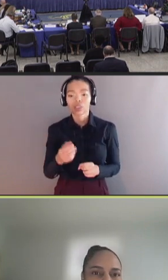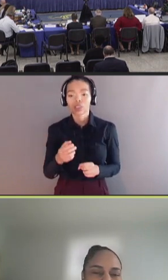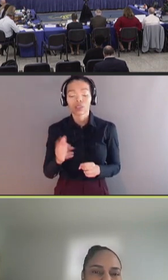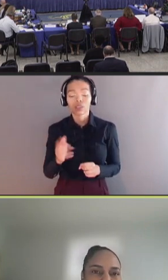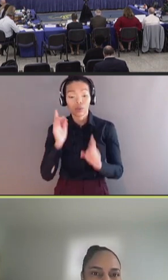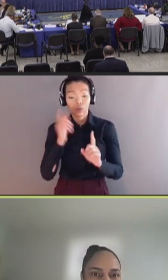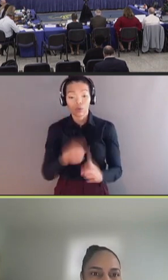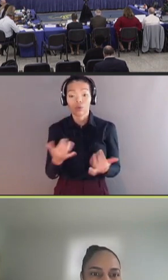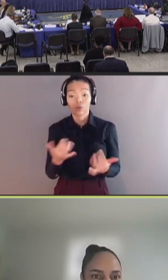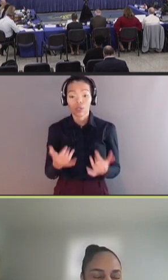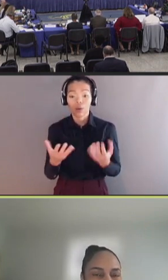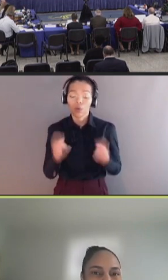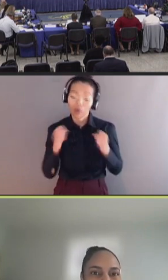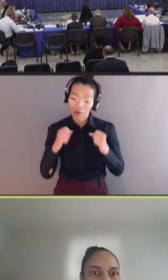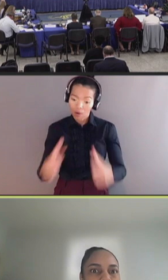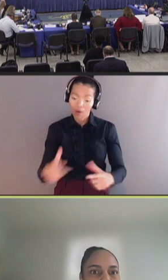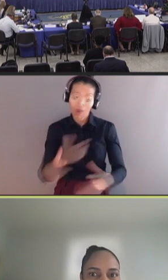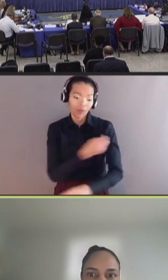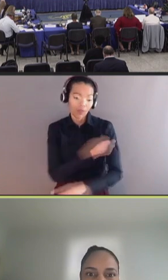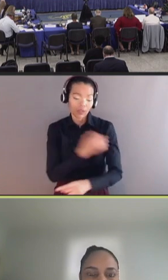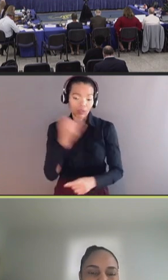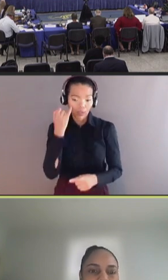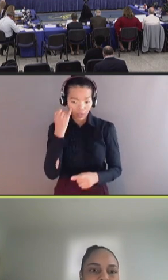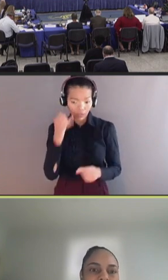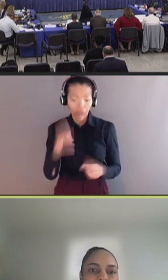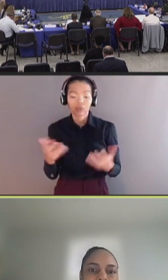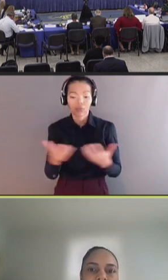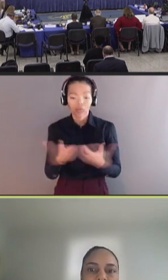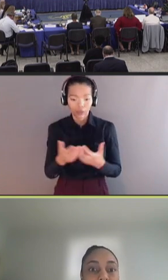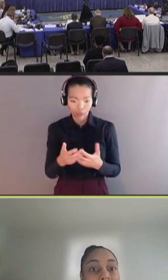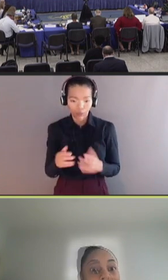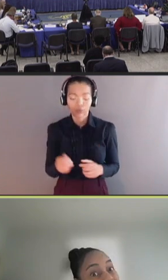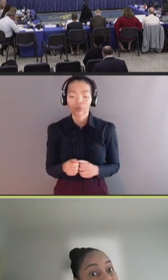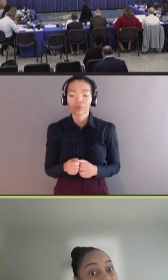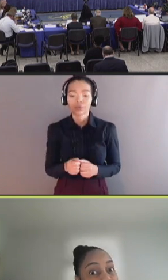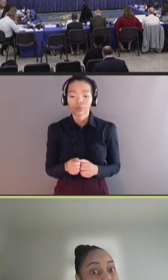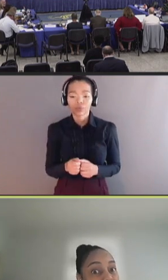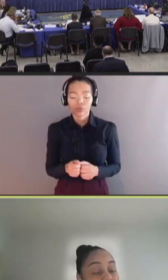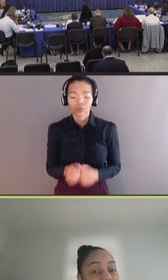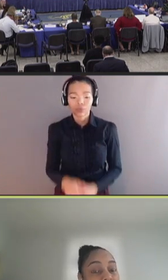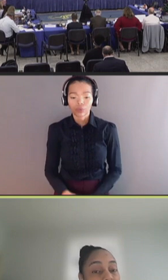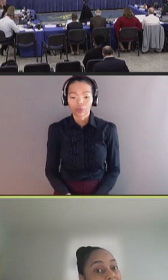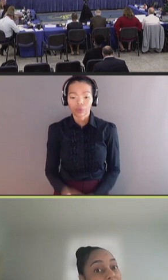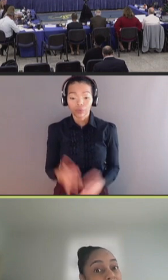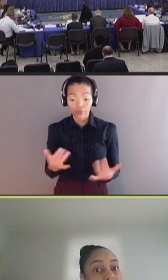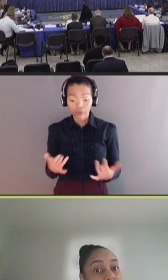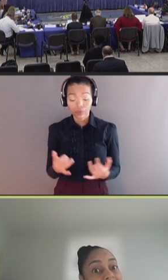vaccinated who is eligible, right, for the vaccine. This time, we're speaking about three